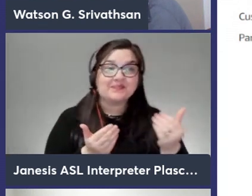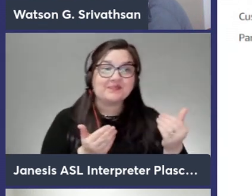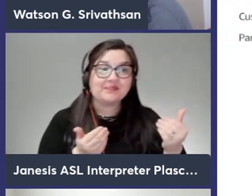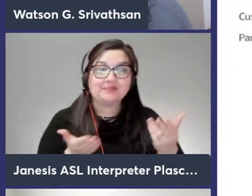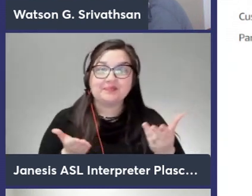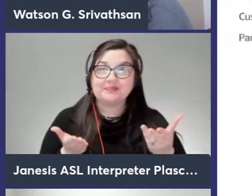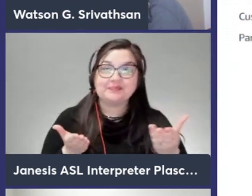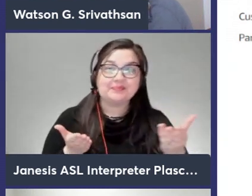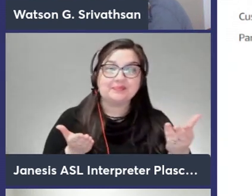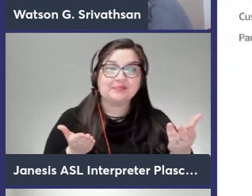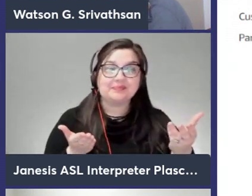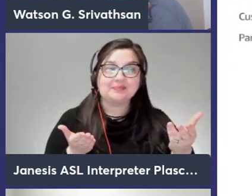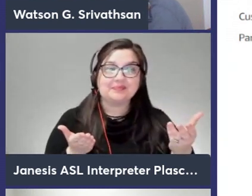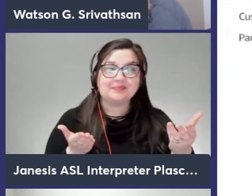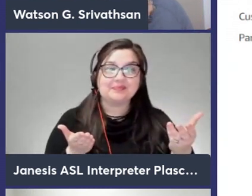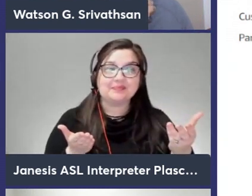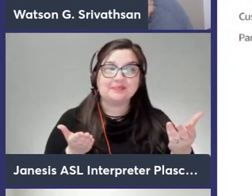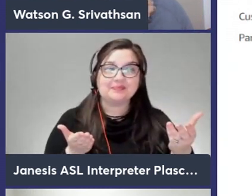And we'll just go with the first one that pops up.